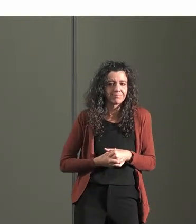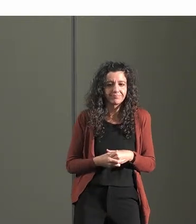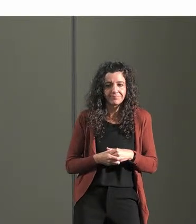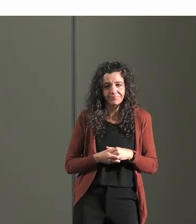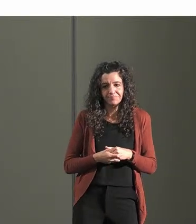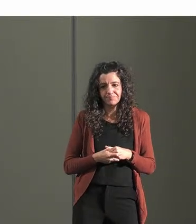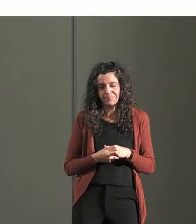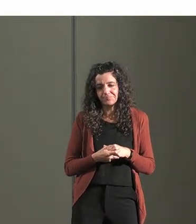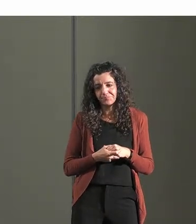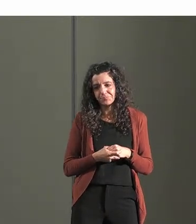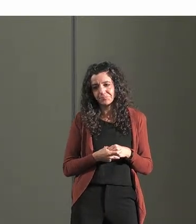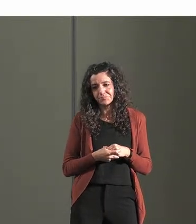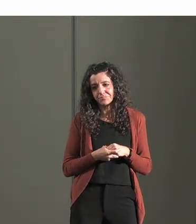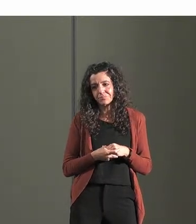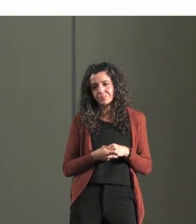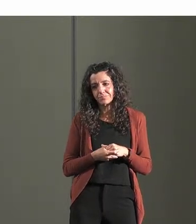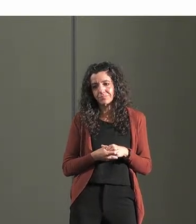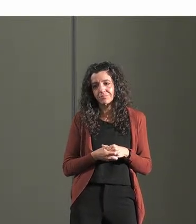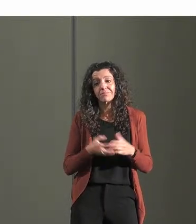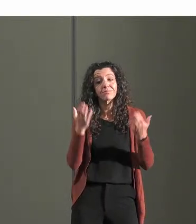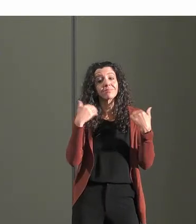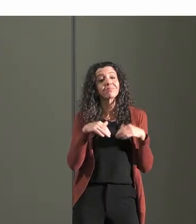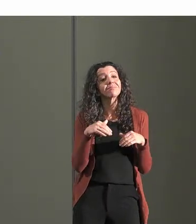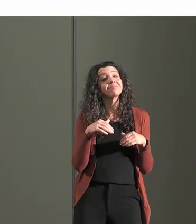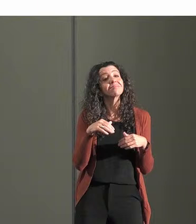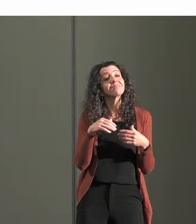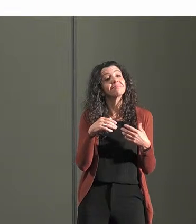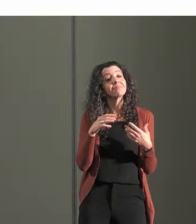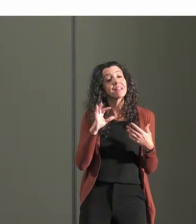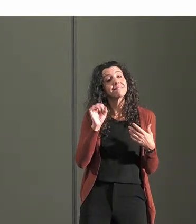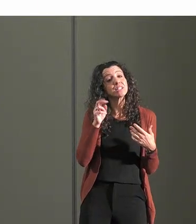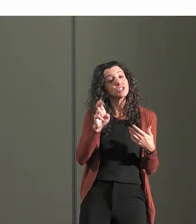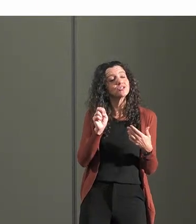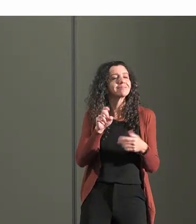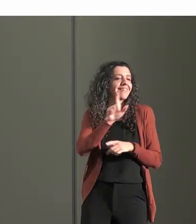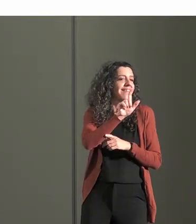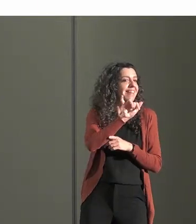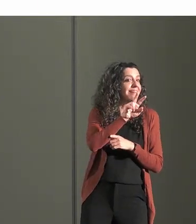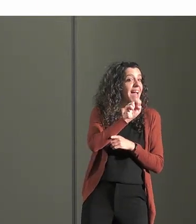inclusive from a global perspective next is live